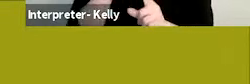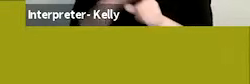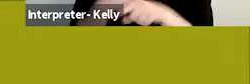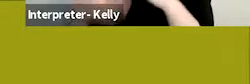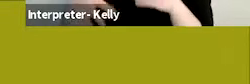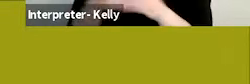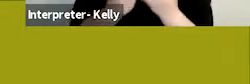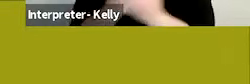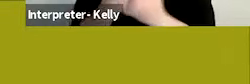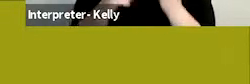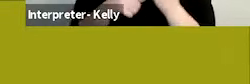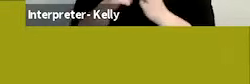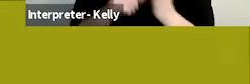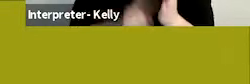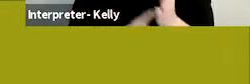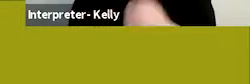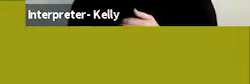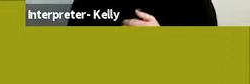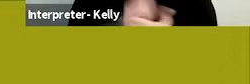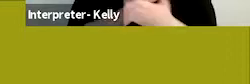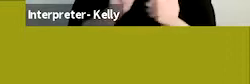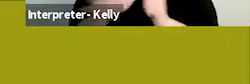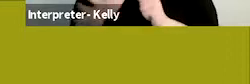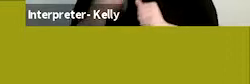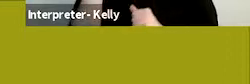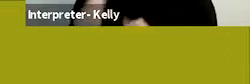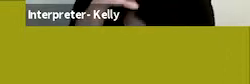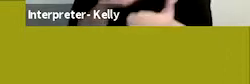It’s so awesome, just in the last 10 minutes, to be able to hear and read those comments about